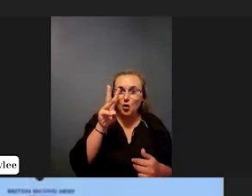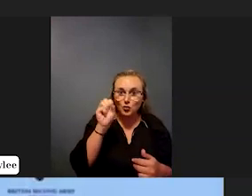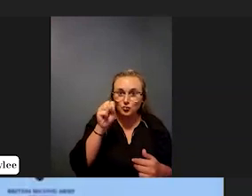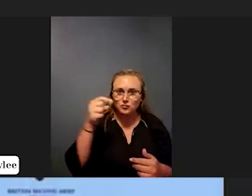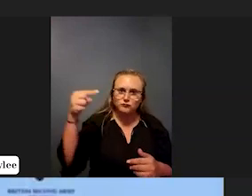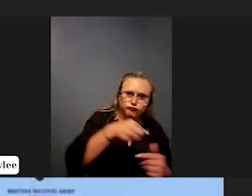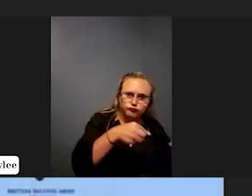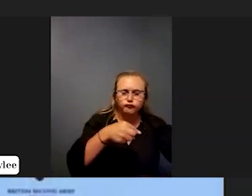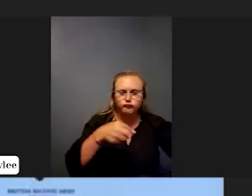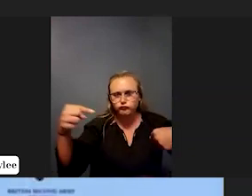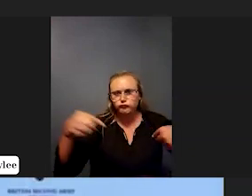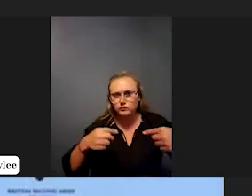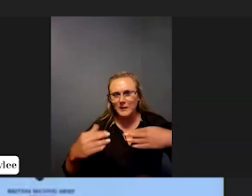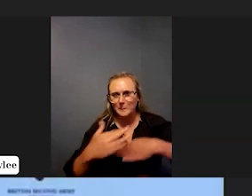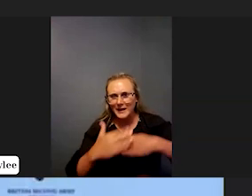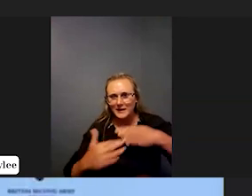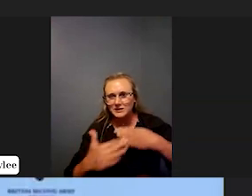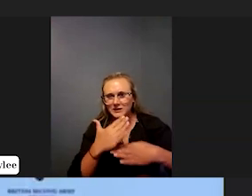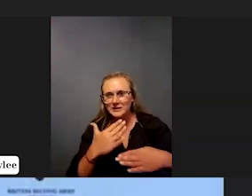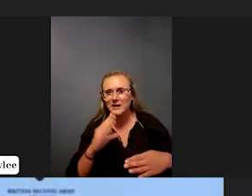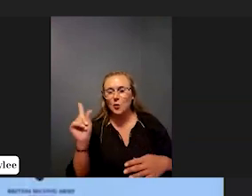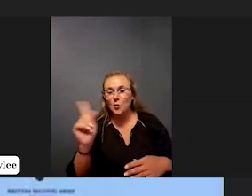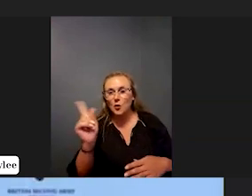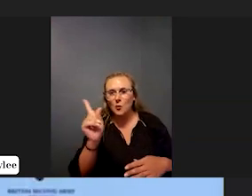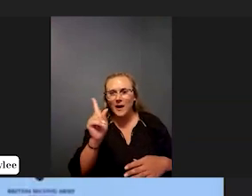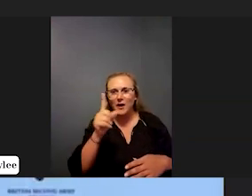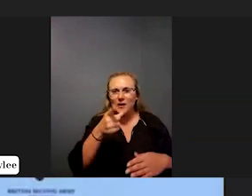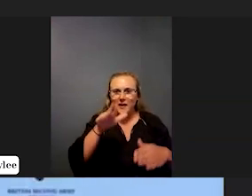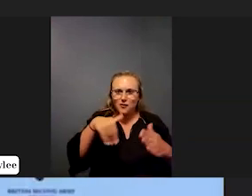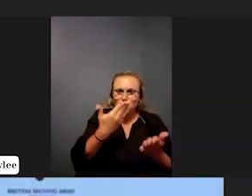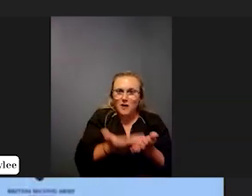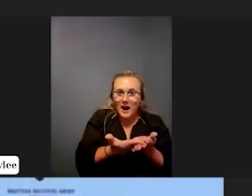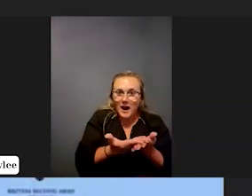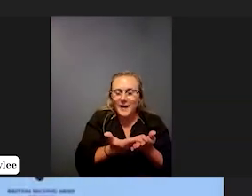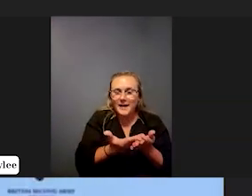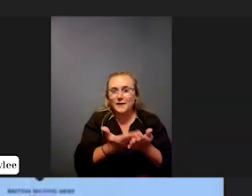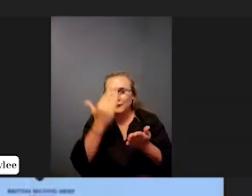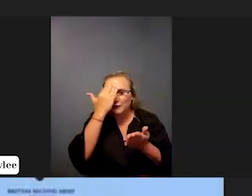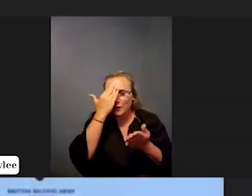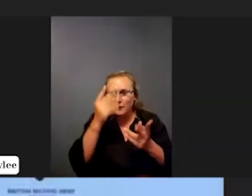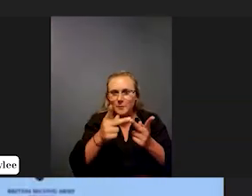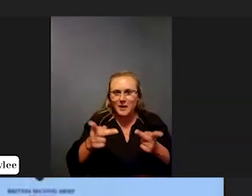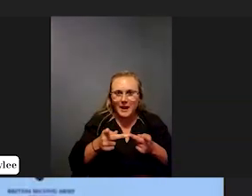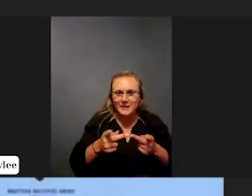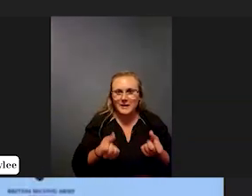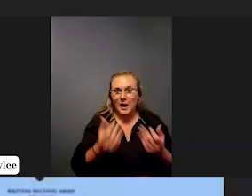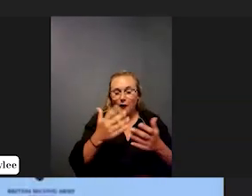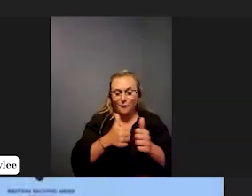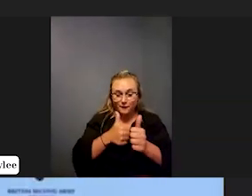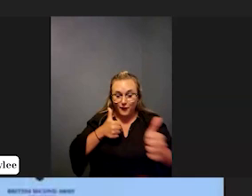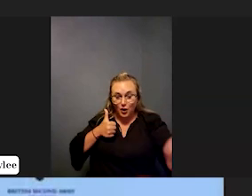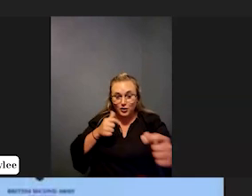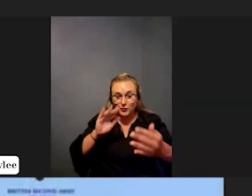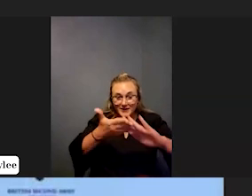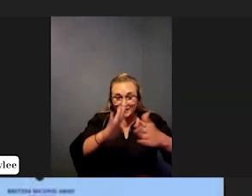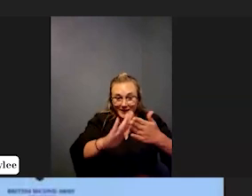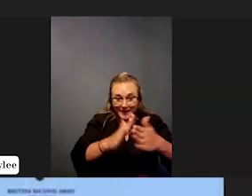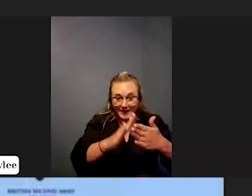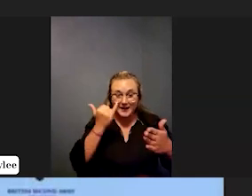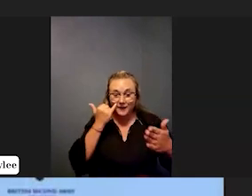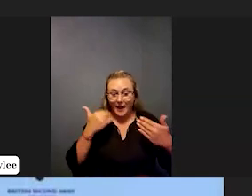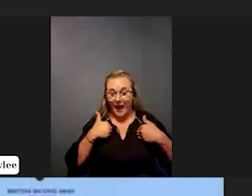Which has geographical importance in terms of their distances to cities, the availability of roads, the presence of rivers.